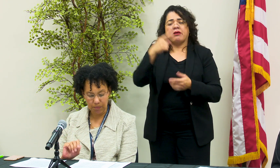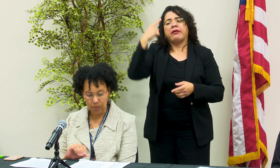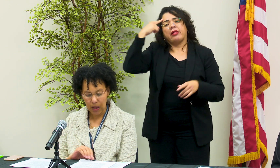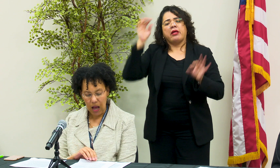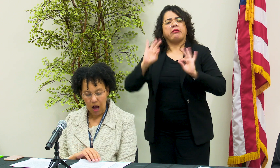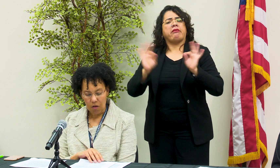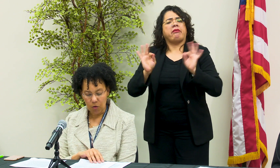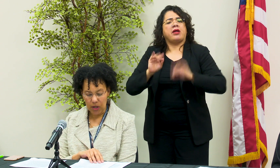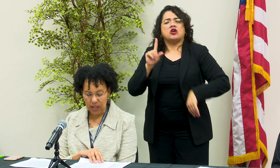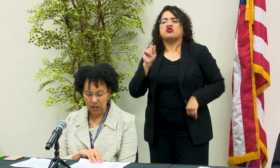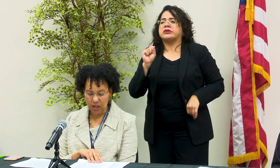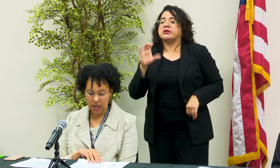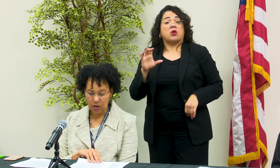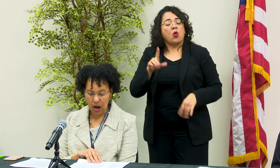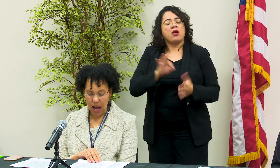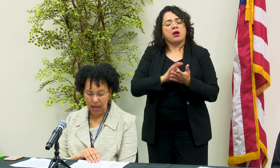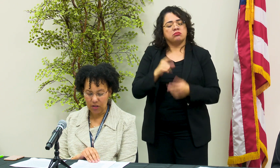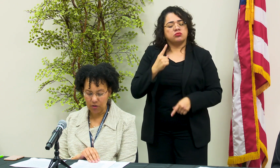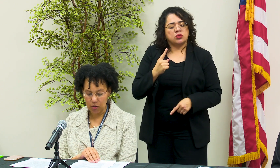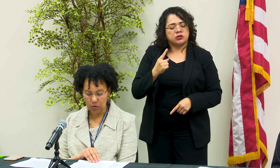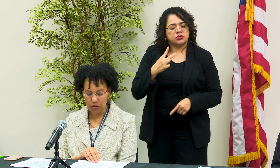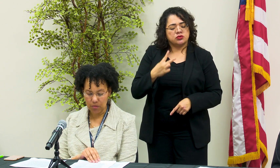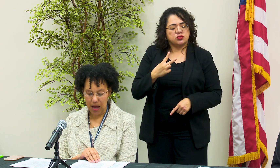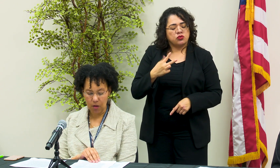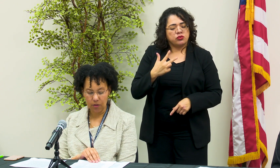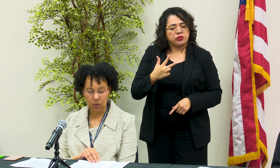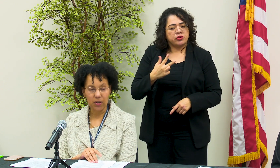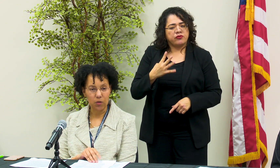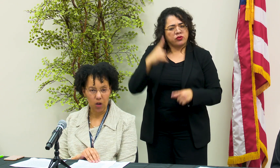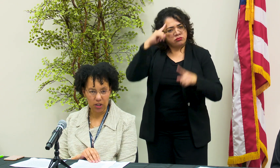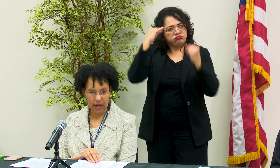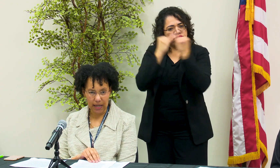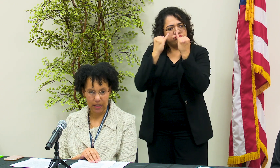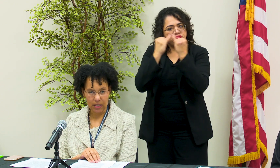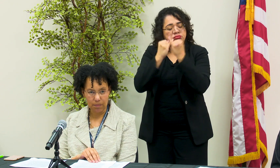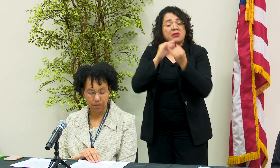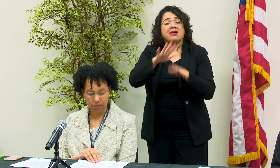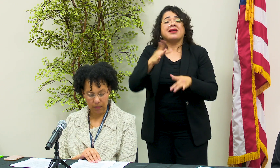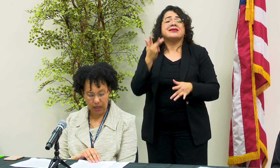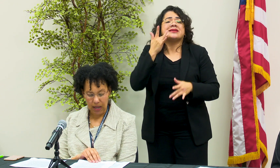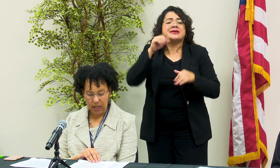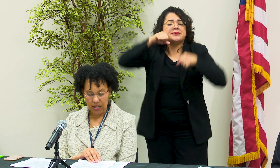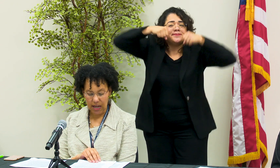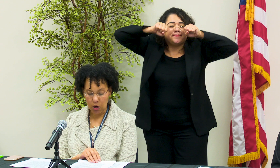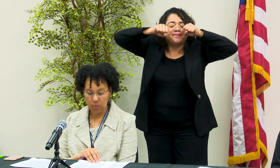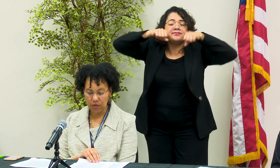Avoid touching your eyes, your nose, your mouths with unwashed hands. Stay home if